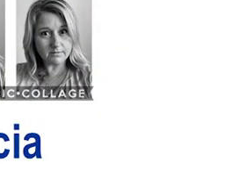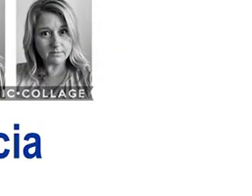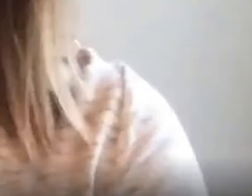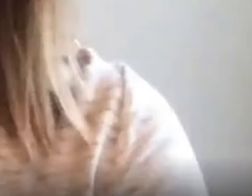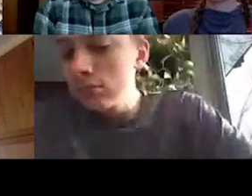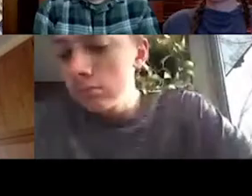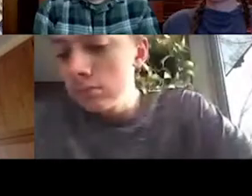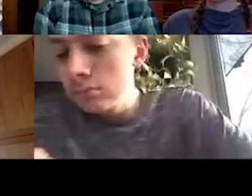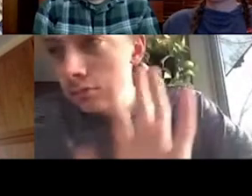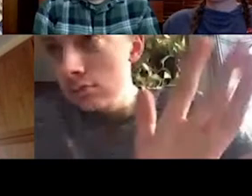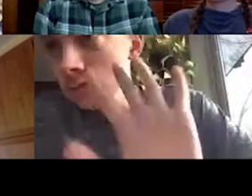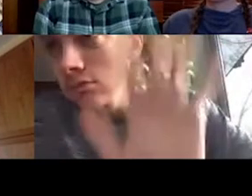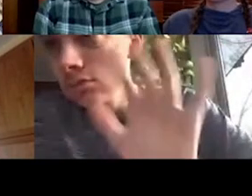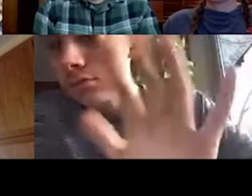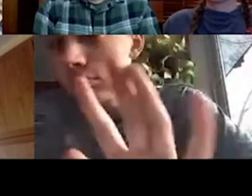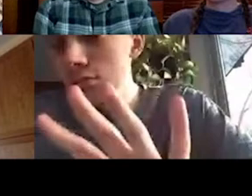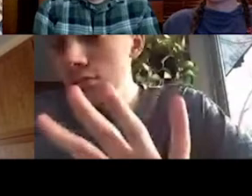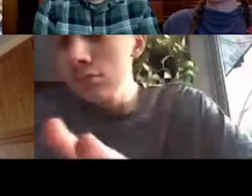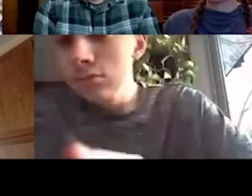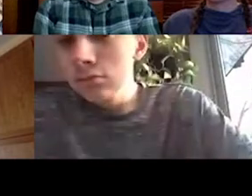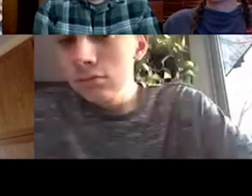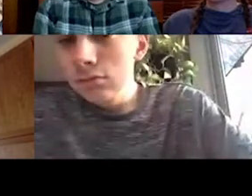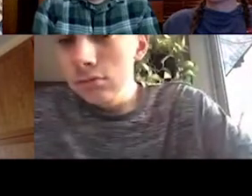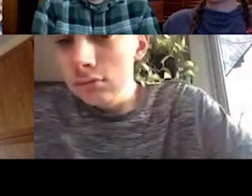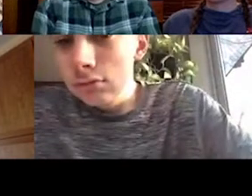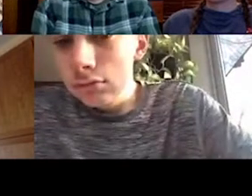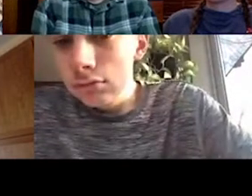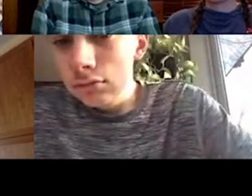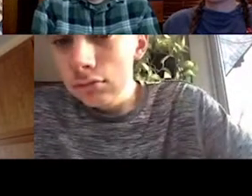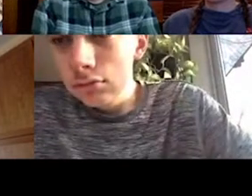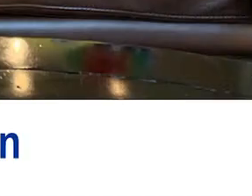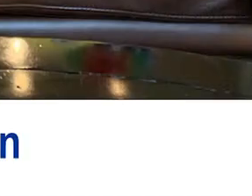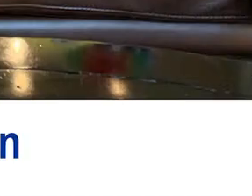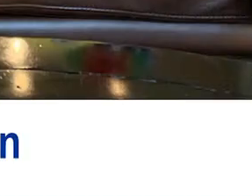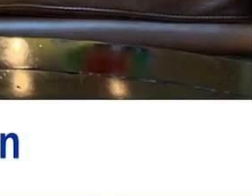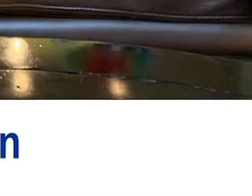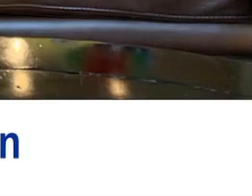Sam, Poland. Key giveaway of Sam. Thank you.